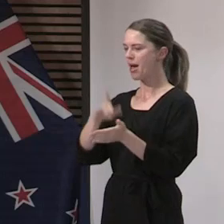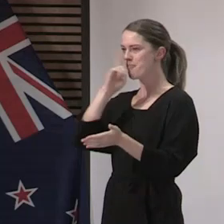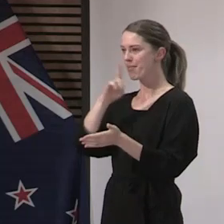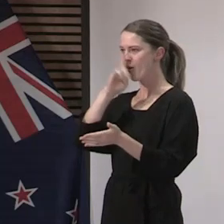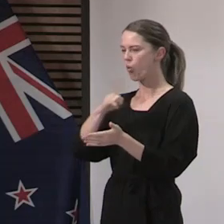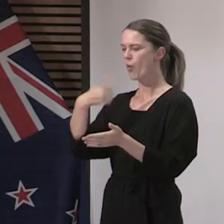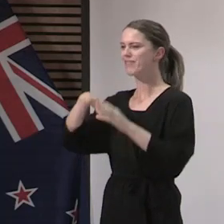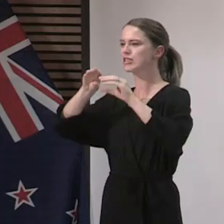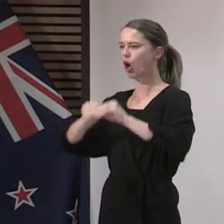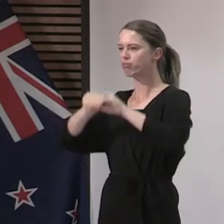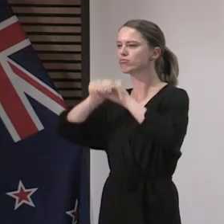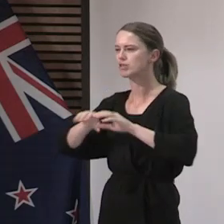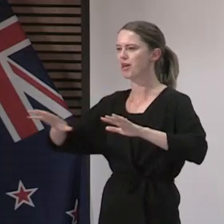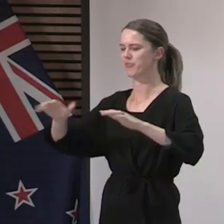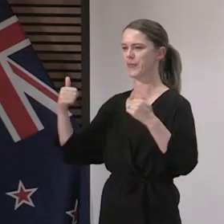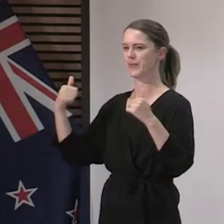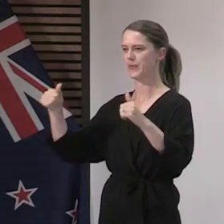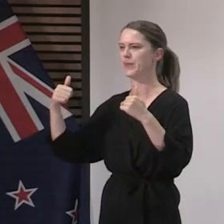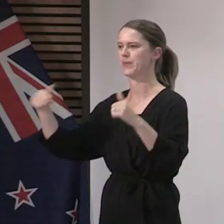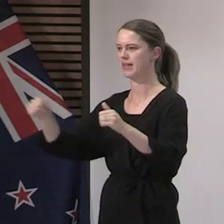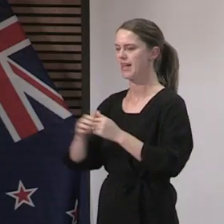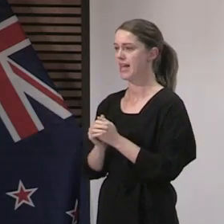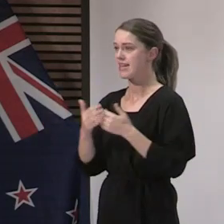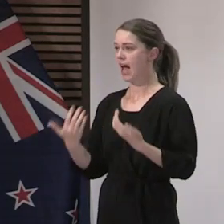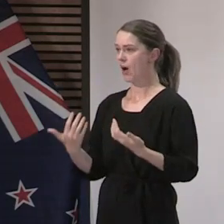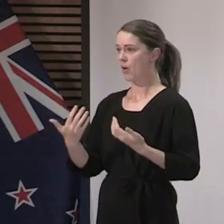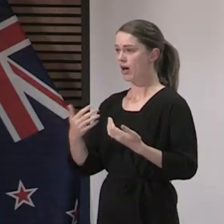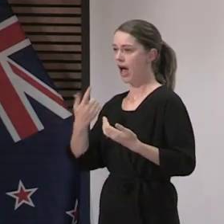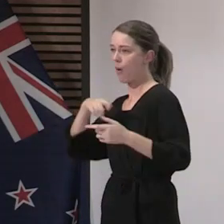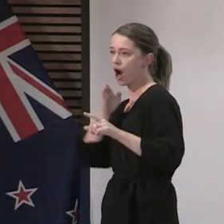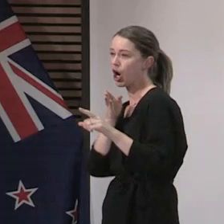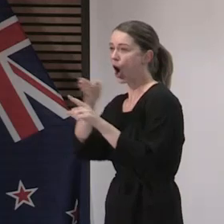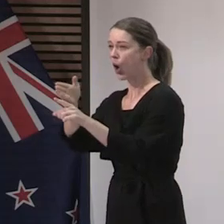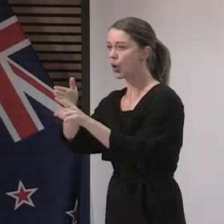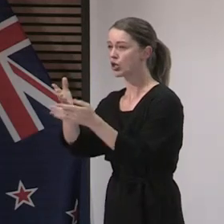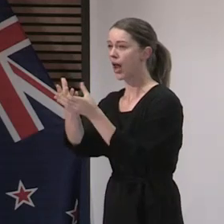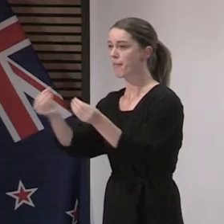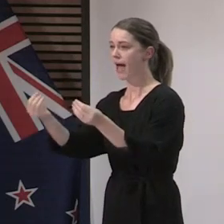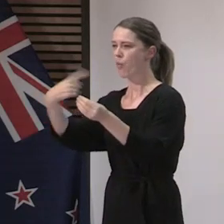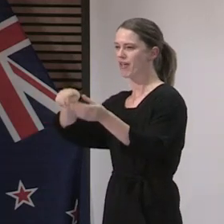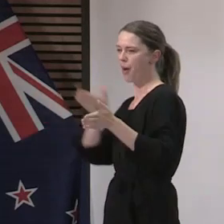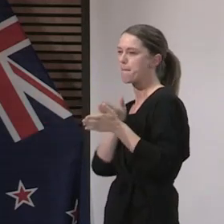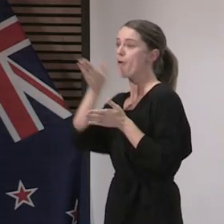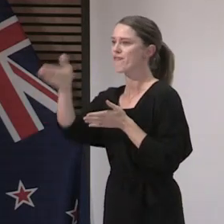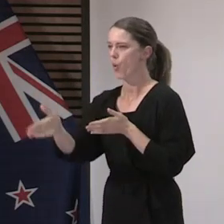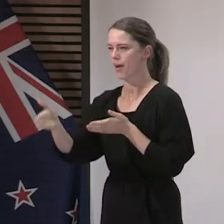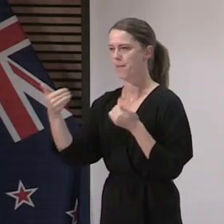short, the effort of our team of 5 million has broken the chain of transmission and